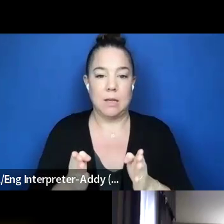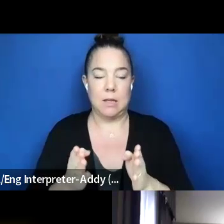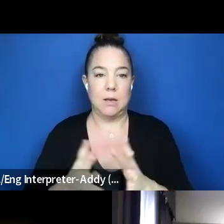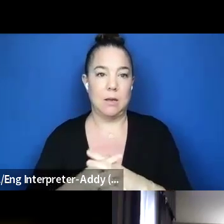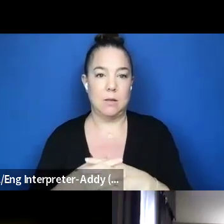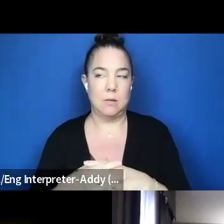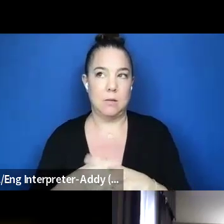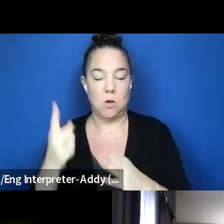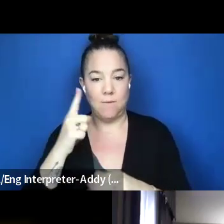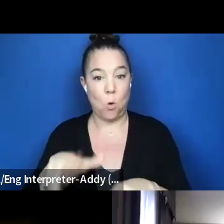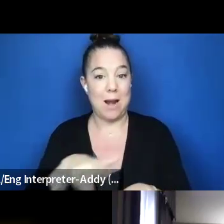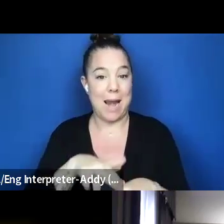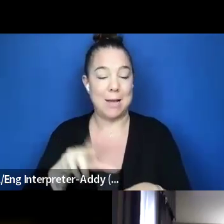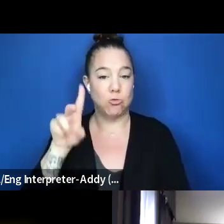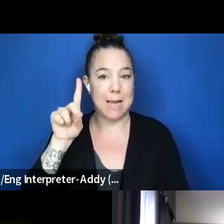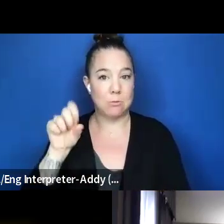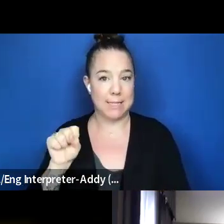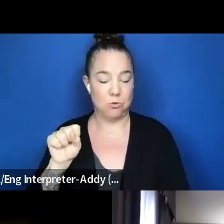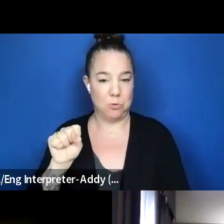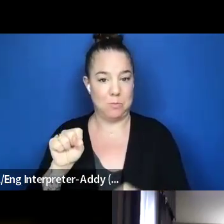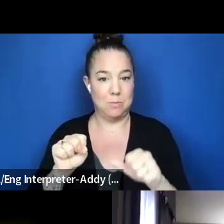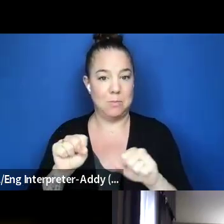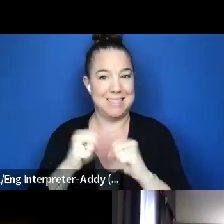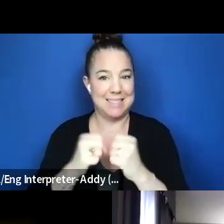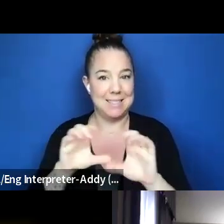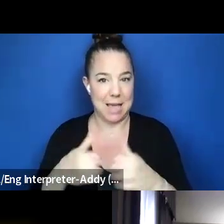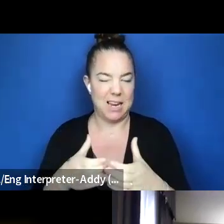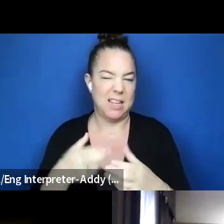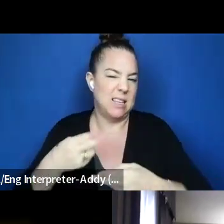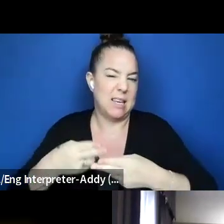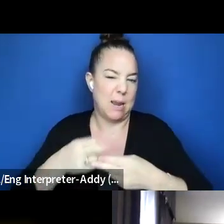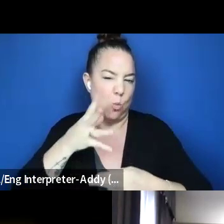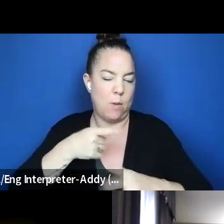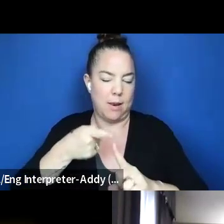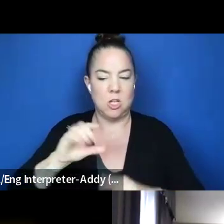Adeleigh Belyeu: National Down Syndrome Society. Charlotte does. And so